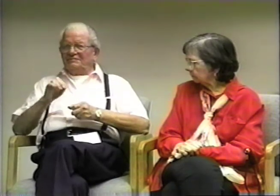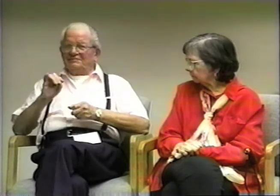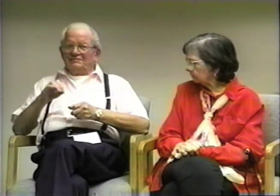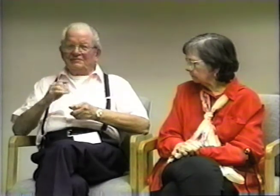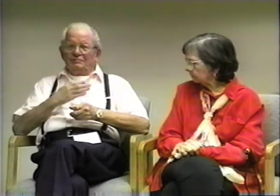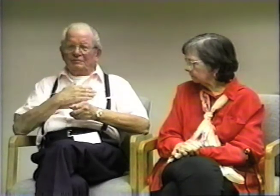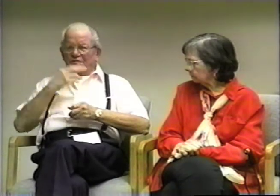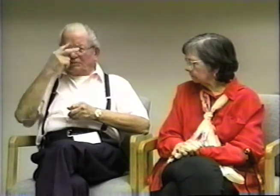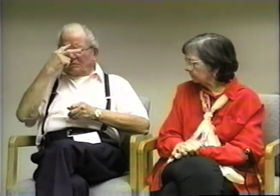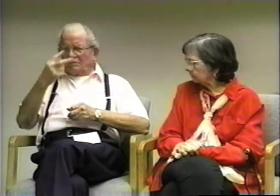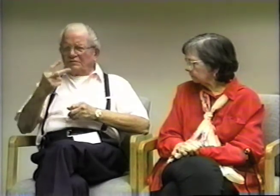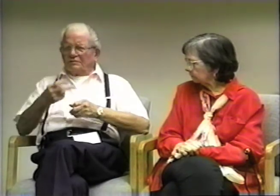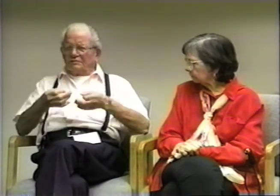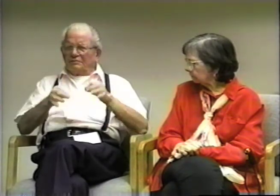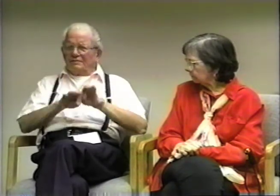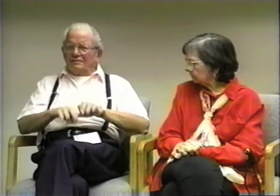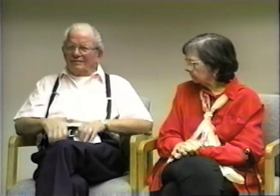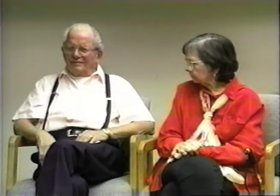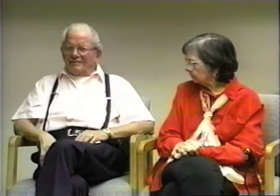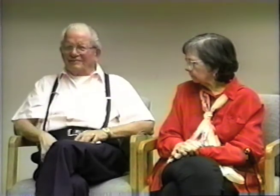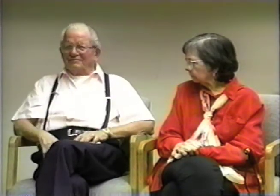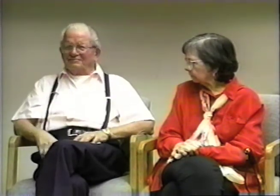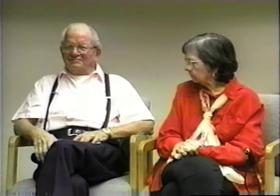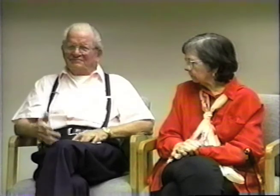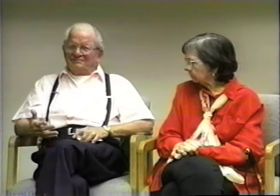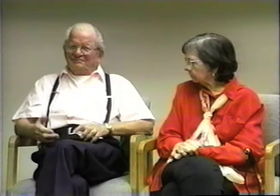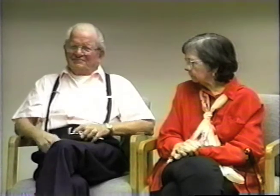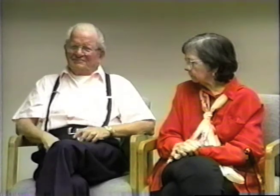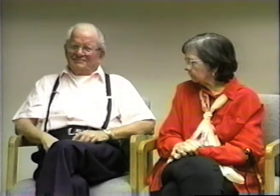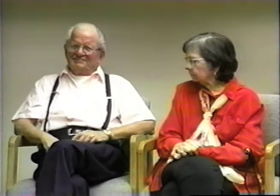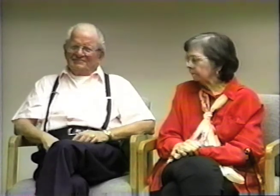Then I'd get busy just to prove Deaf people